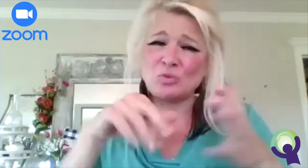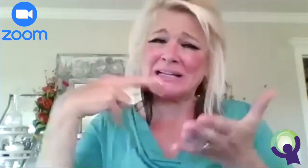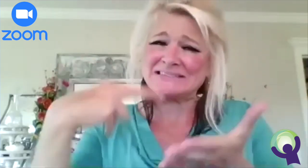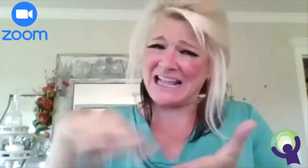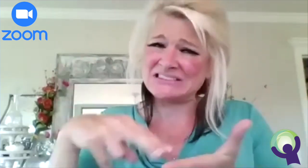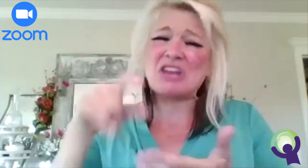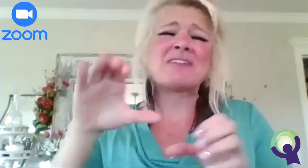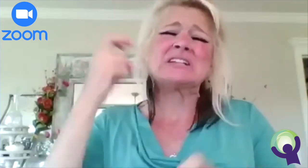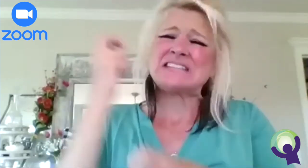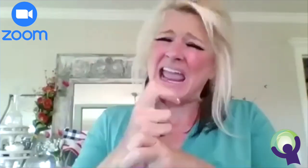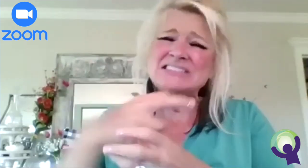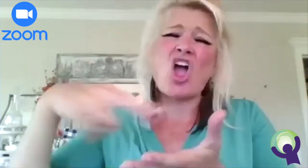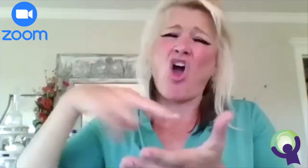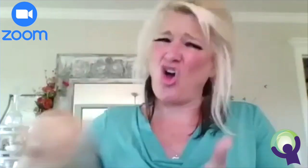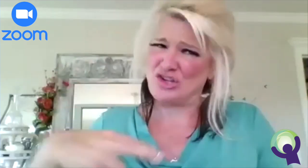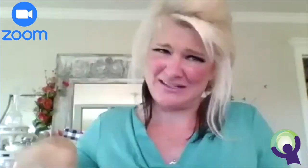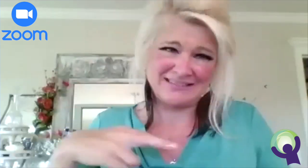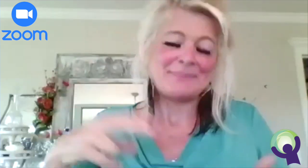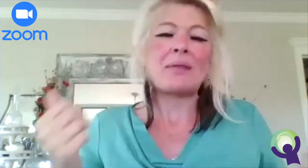I'm sorry but you have to do the dance,